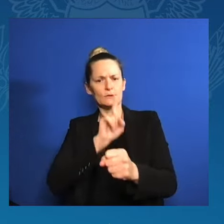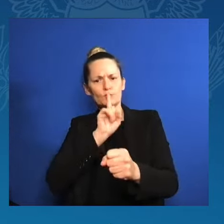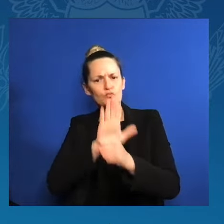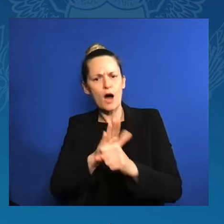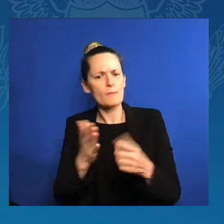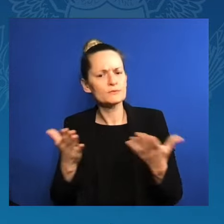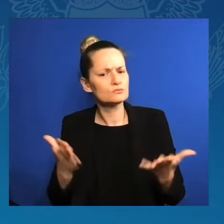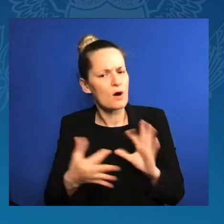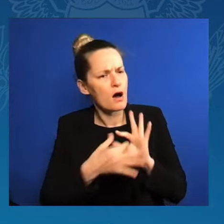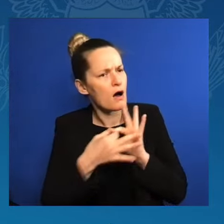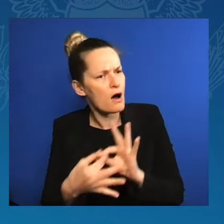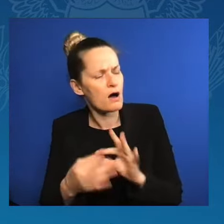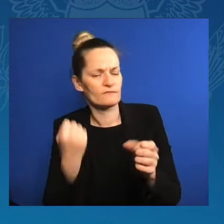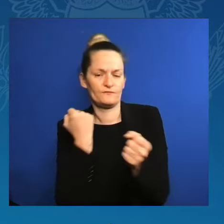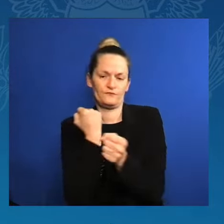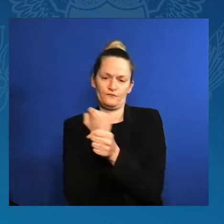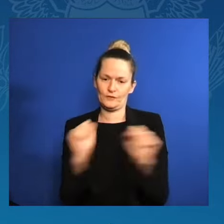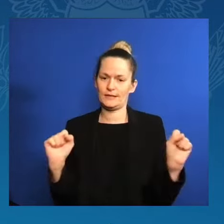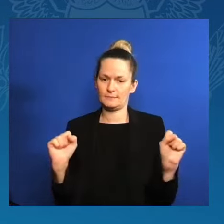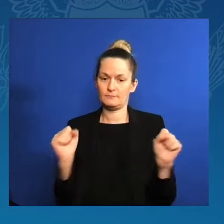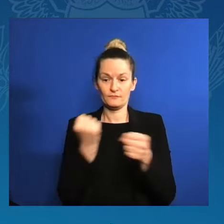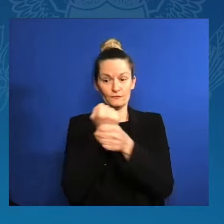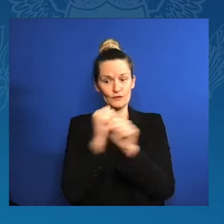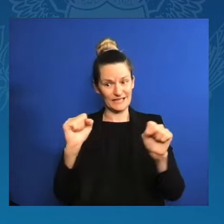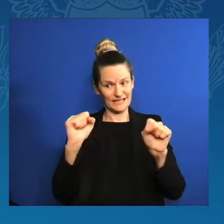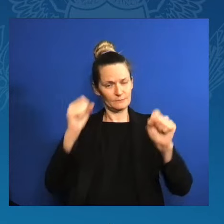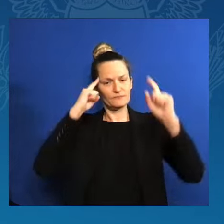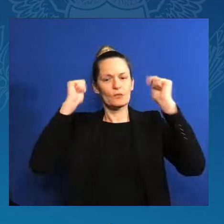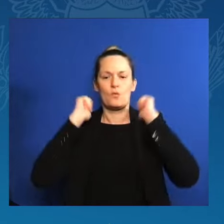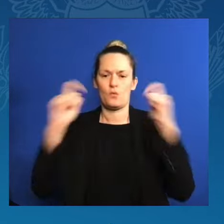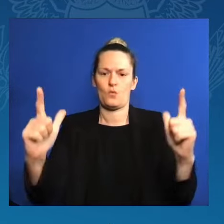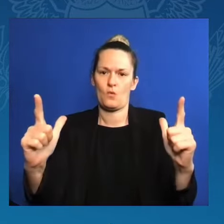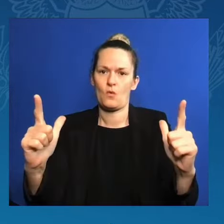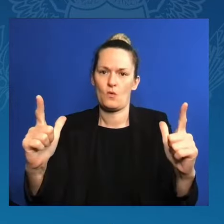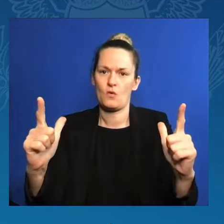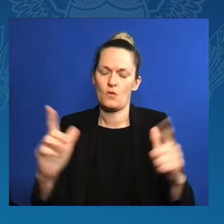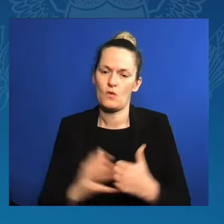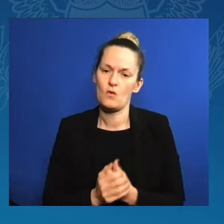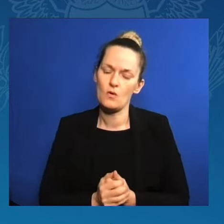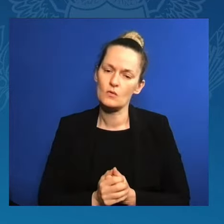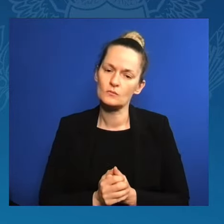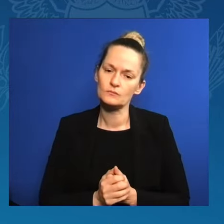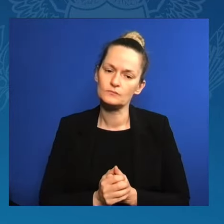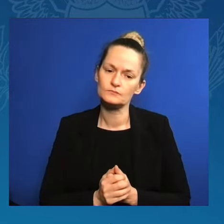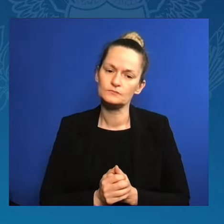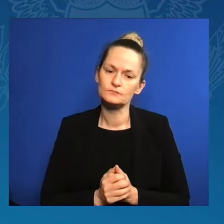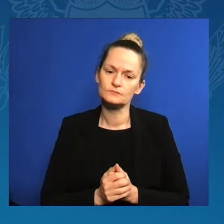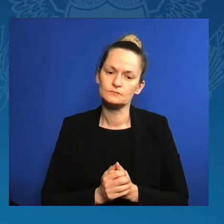A promise that each person can determine their own future,